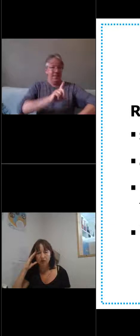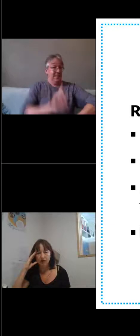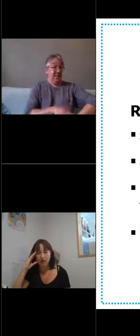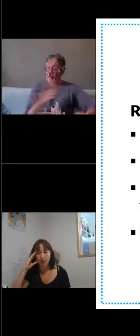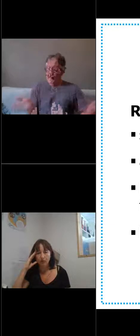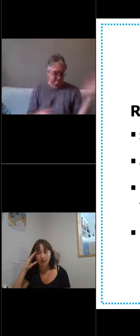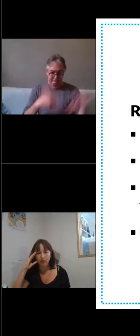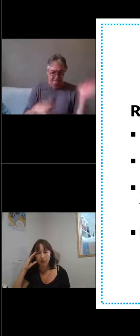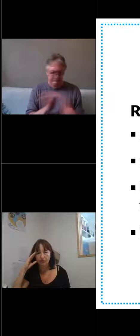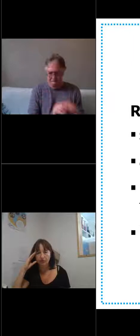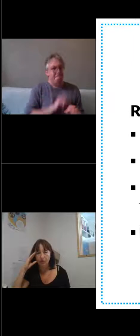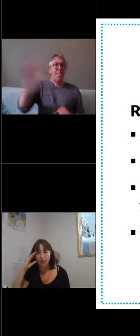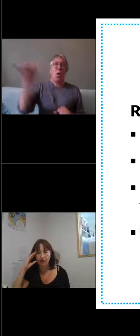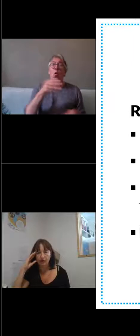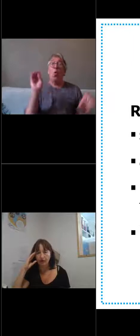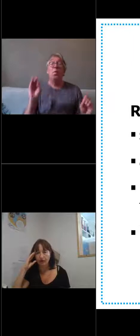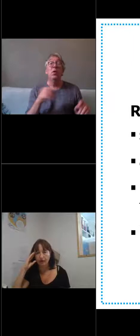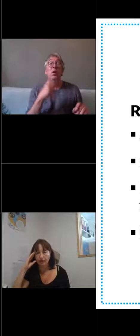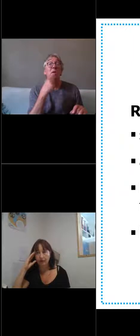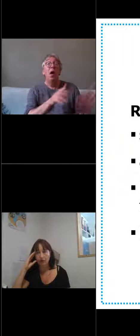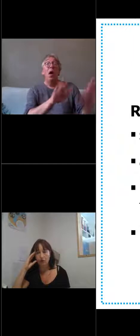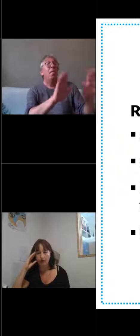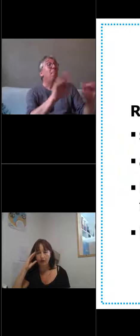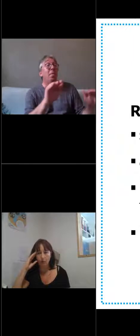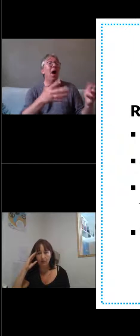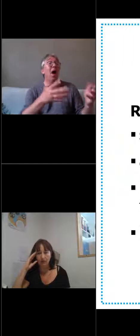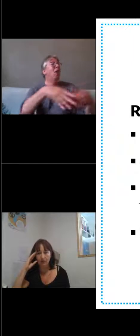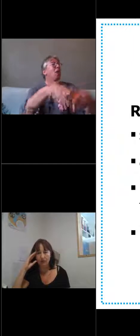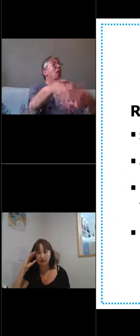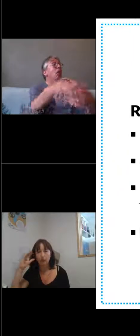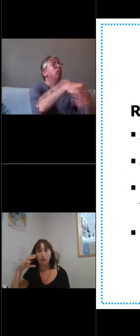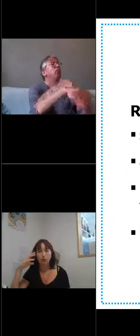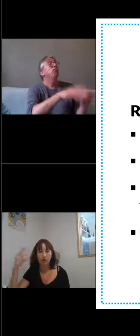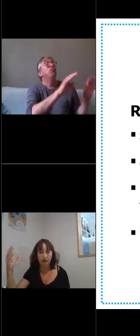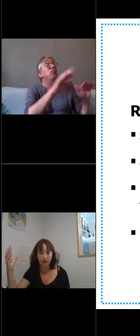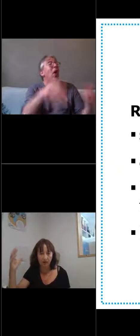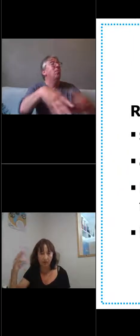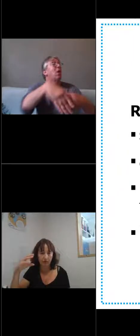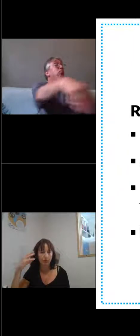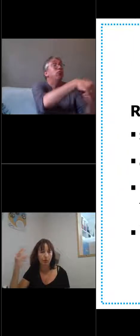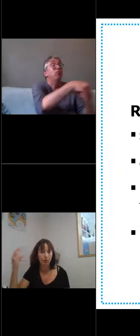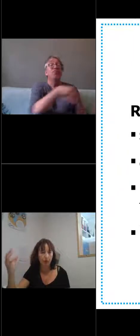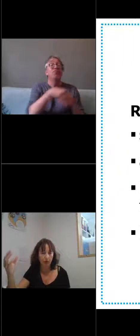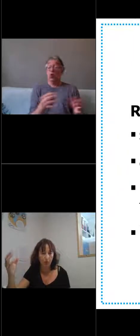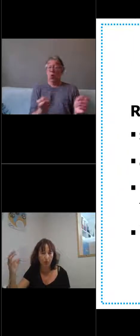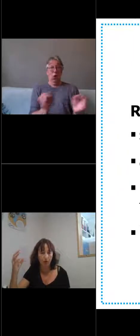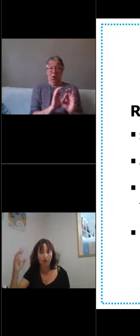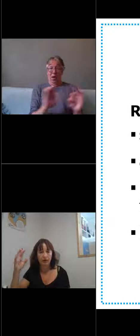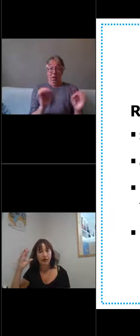So afterwards a lot of support and talking was needed. What has happened, how it'll go on.